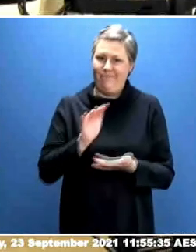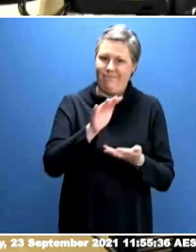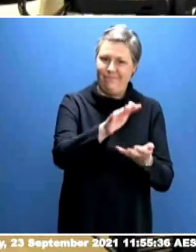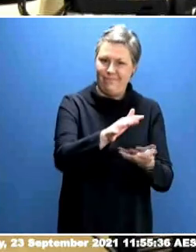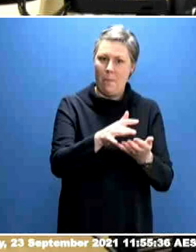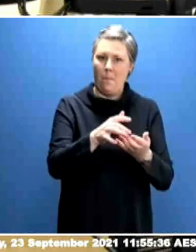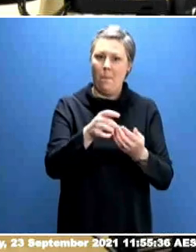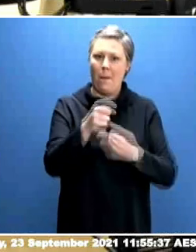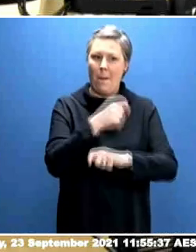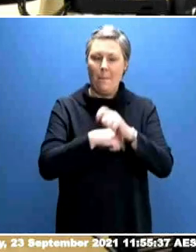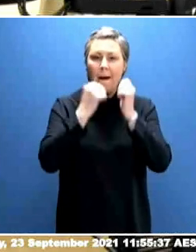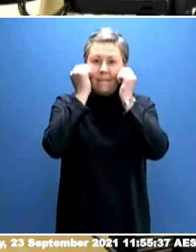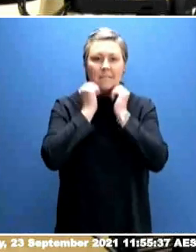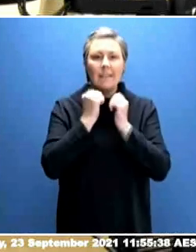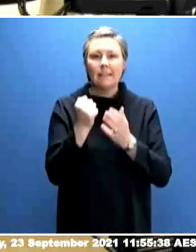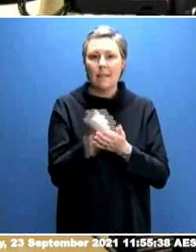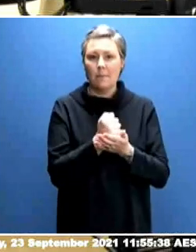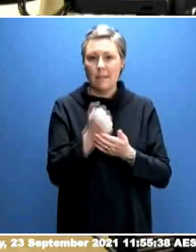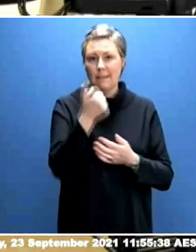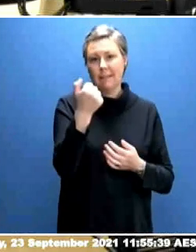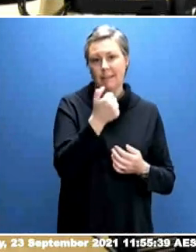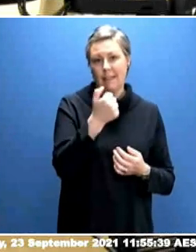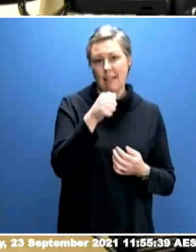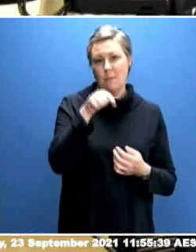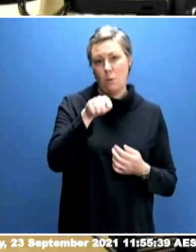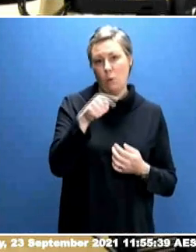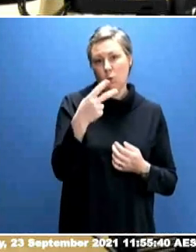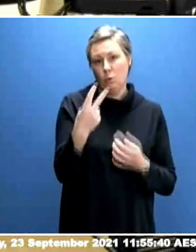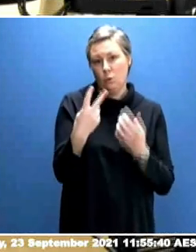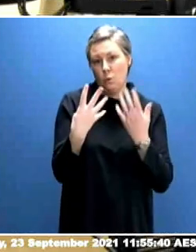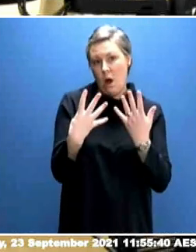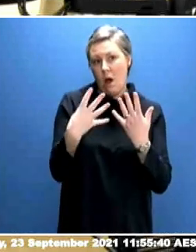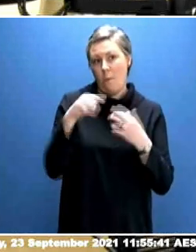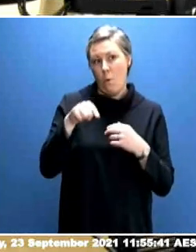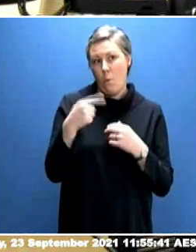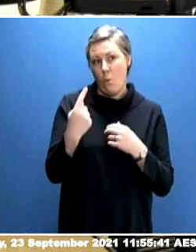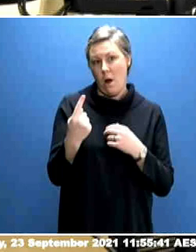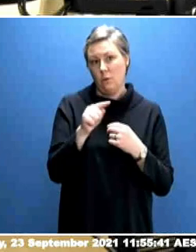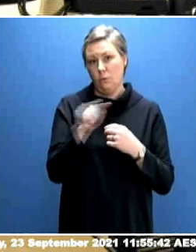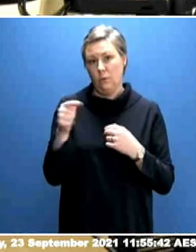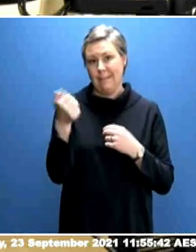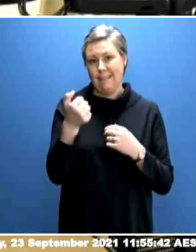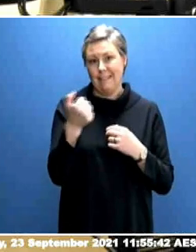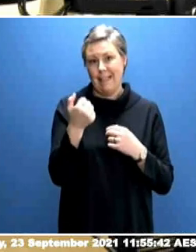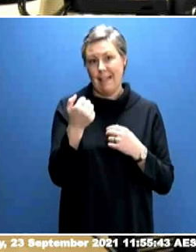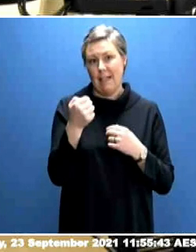I tender those and ask they be given the markings Exhibits 16.29.1 to 16.29.4.